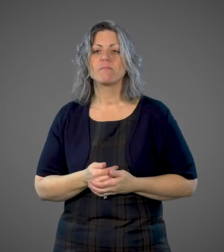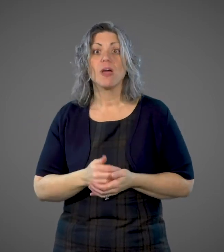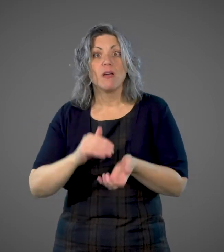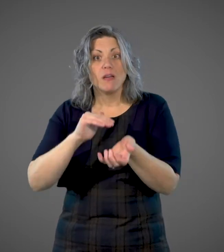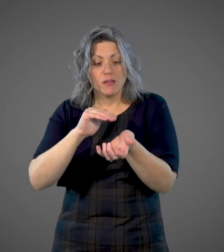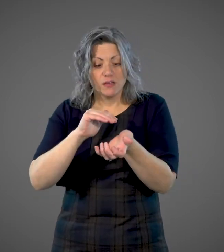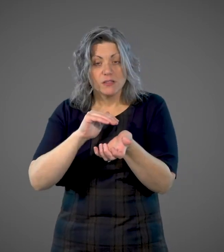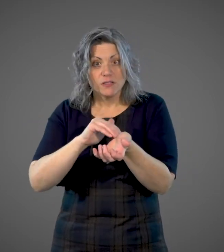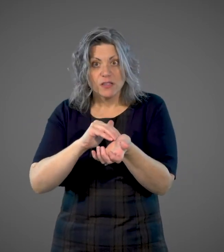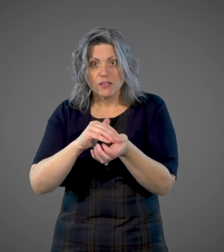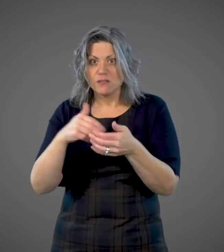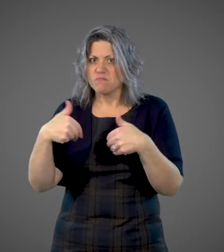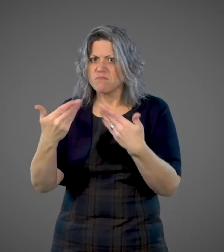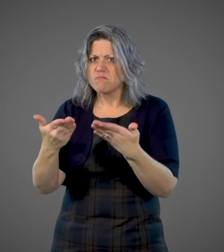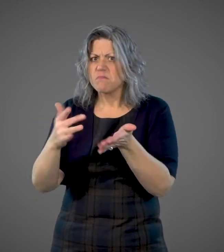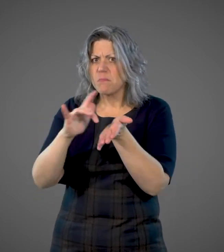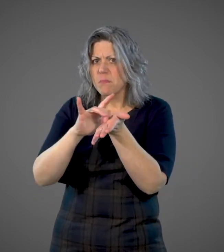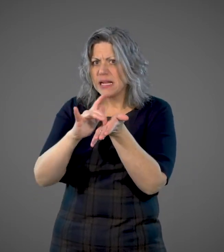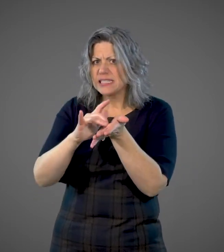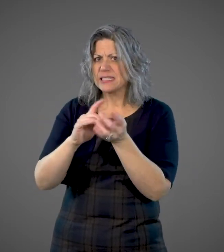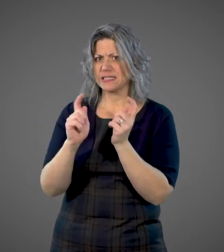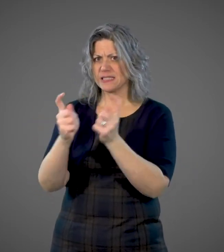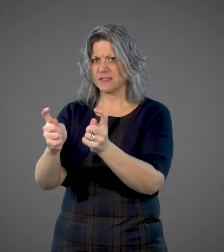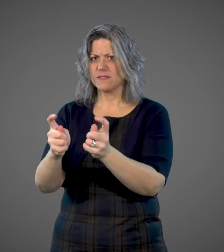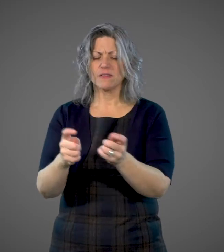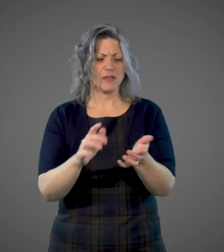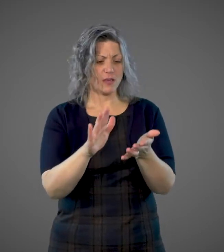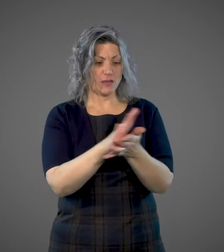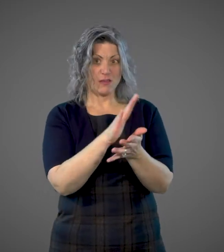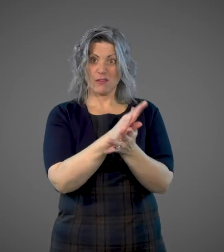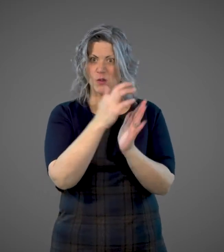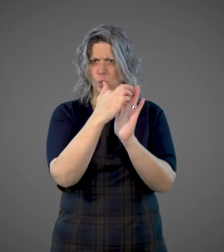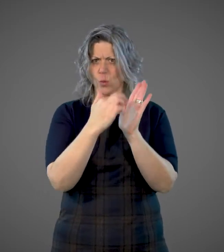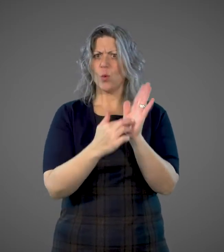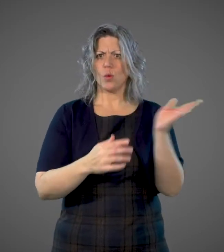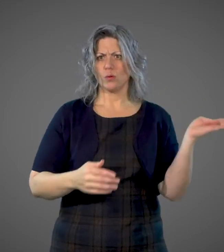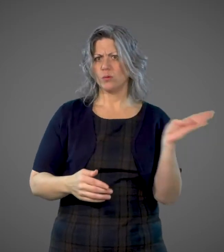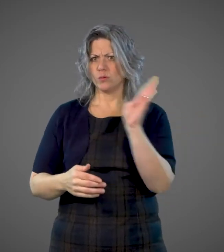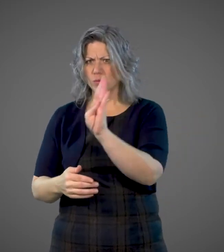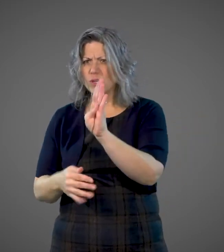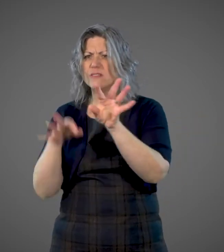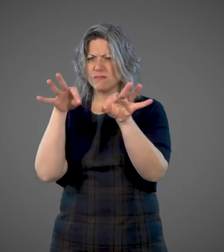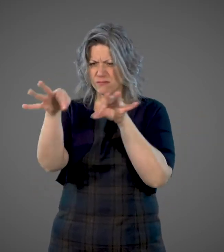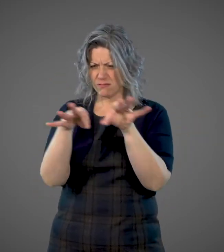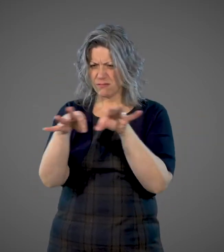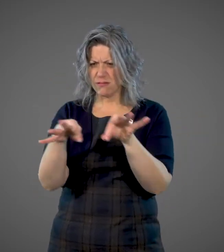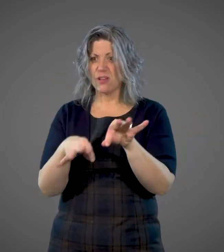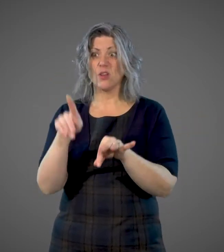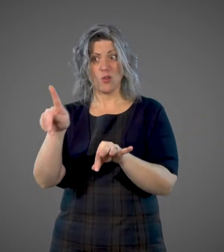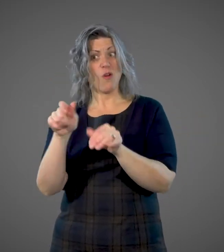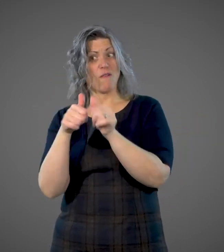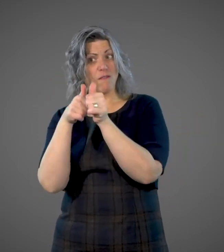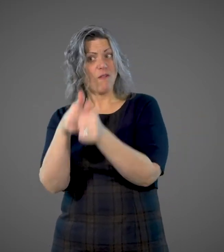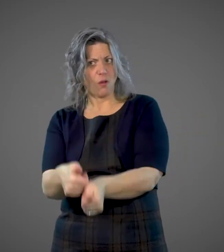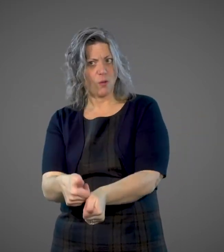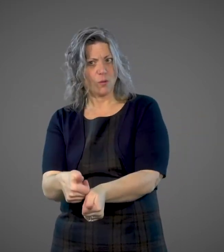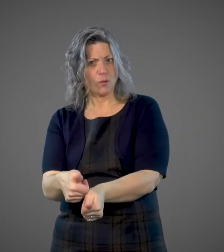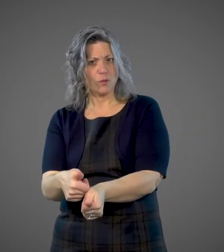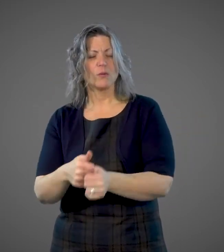The doctor will provide a sheet of instructions about how to use the medicine, and you should follow them closely.